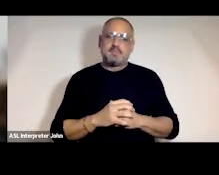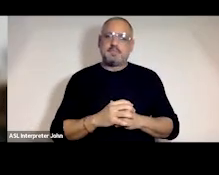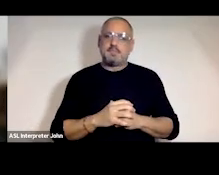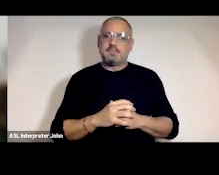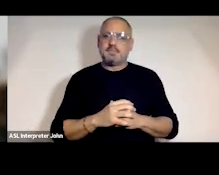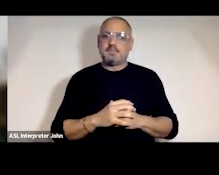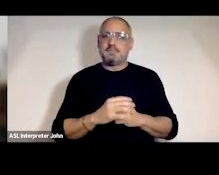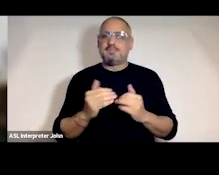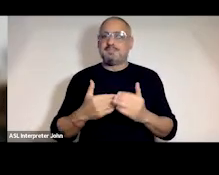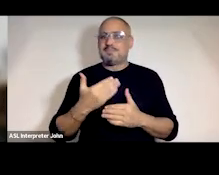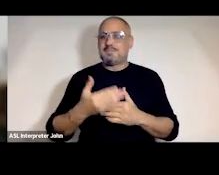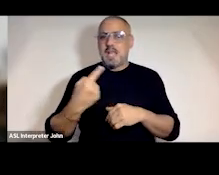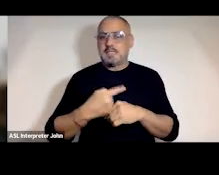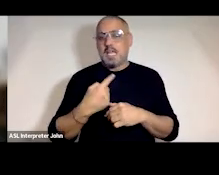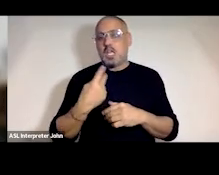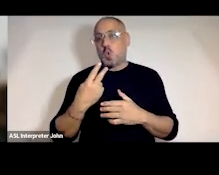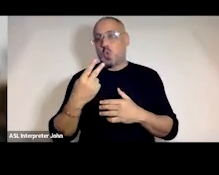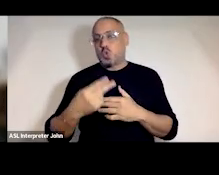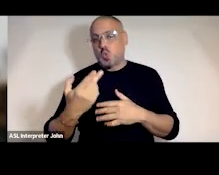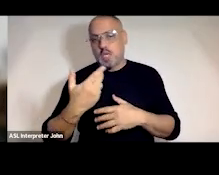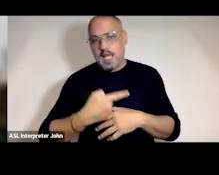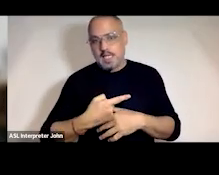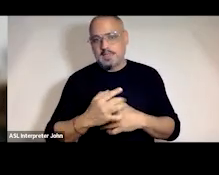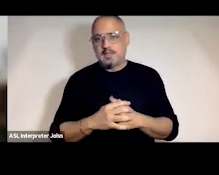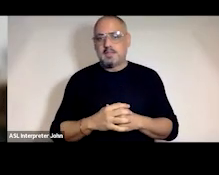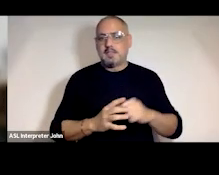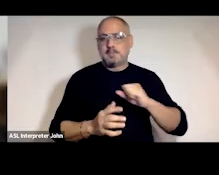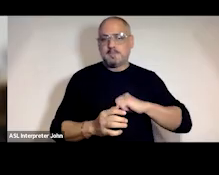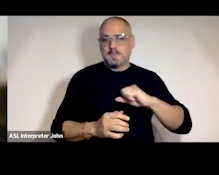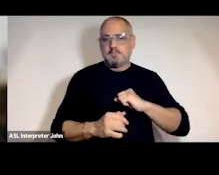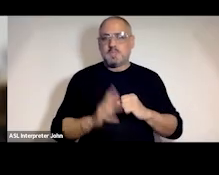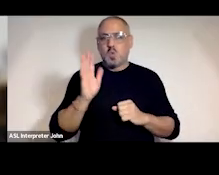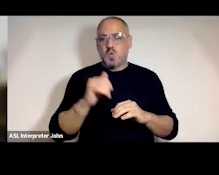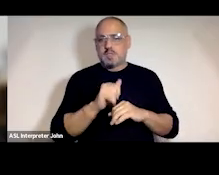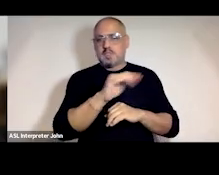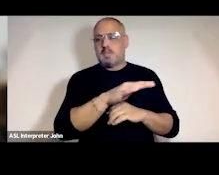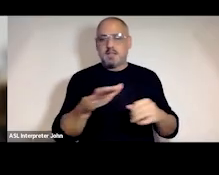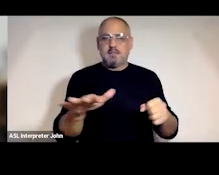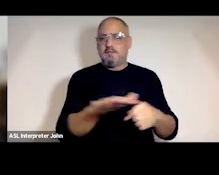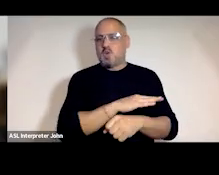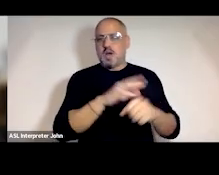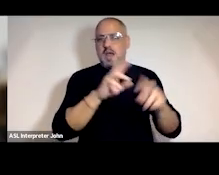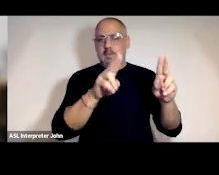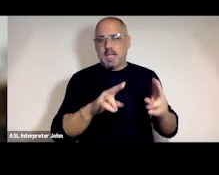the next day or the day after that, you'll submit the completed application packet,